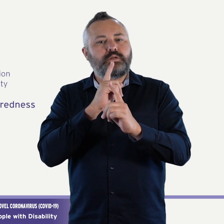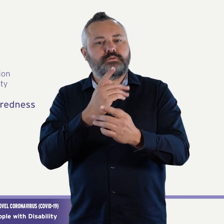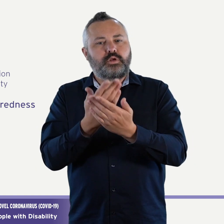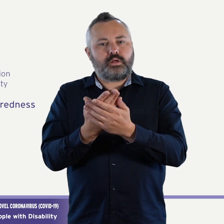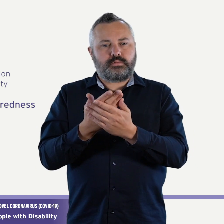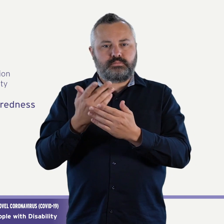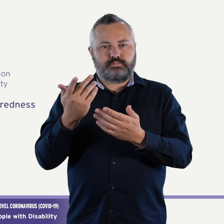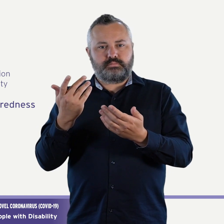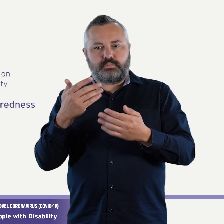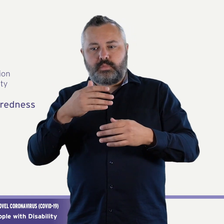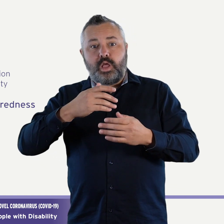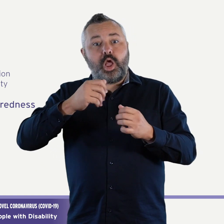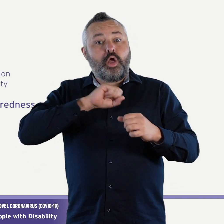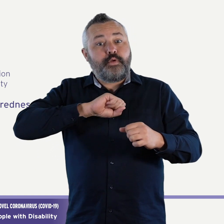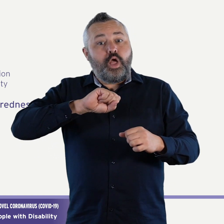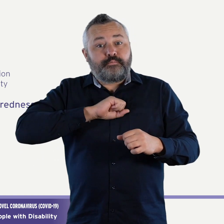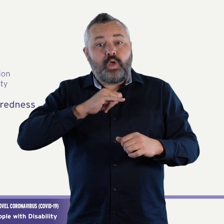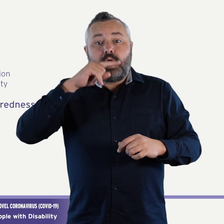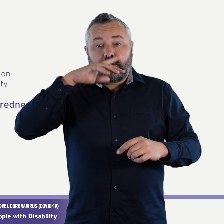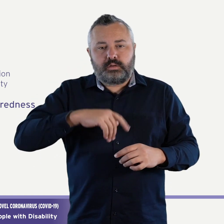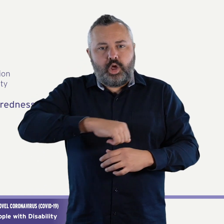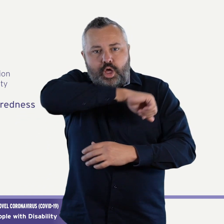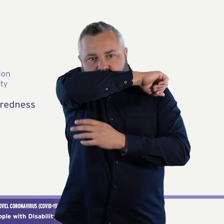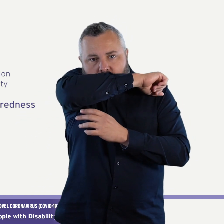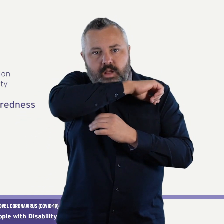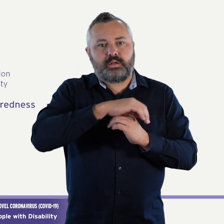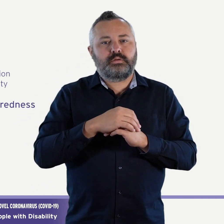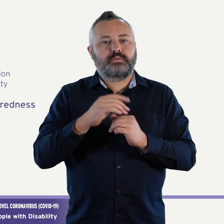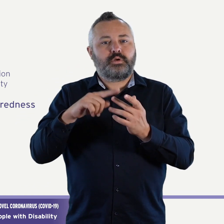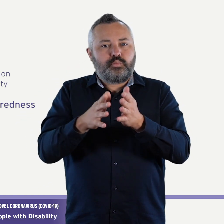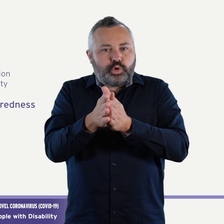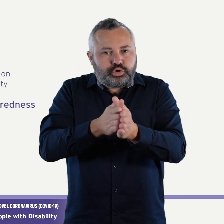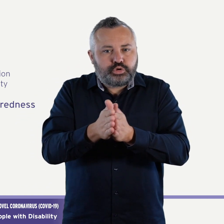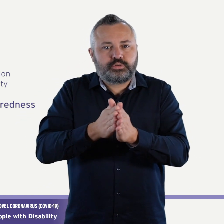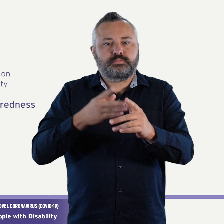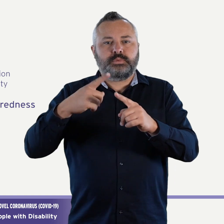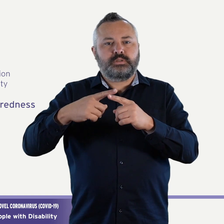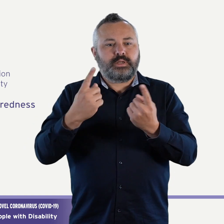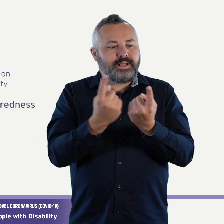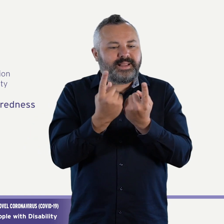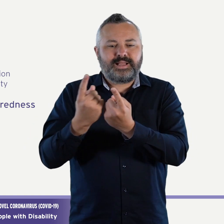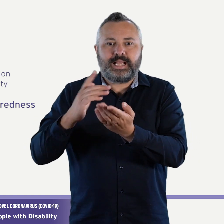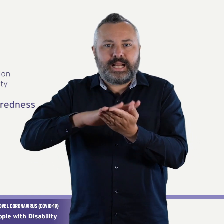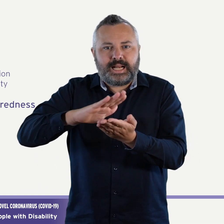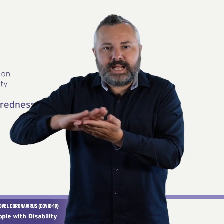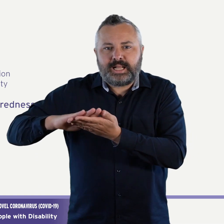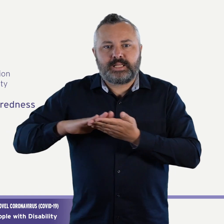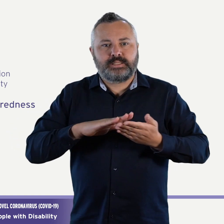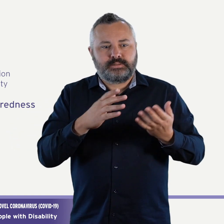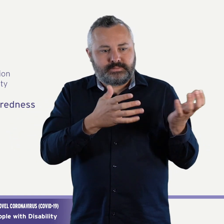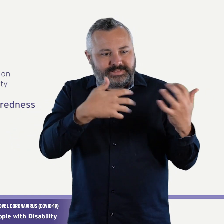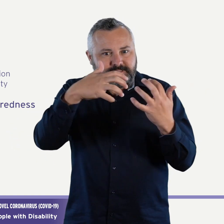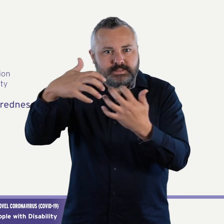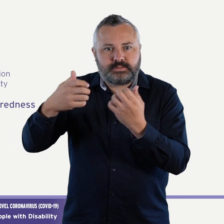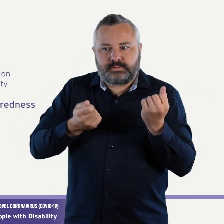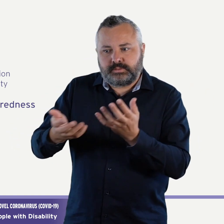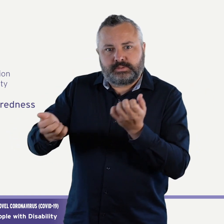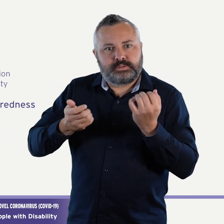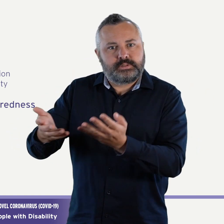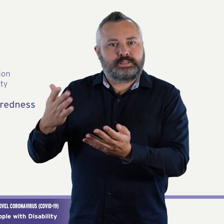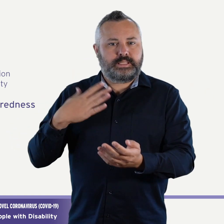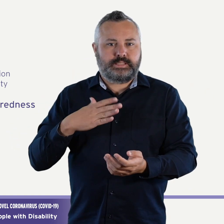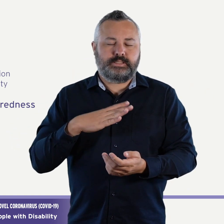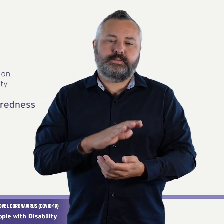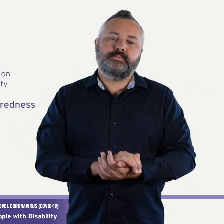Provide advice on respiratory hygiene and hand washing and increase access to hygiene-related products.